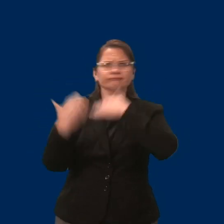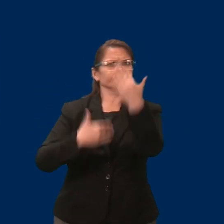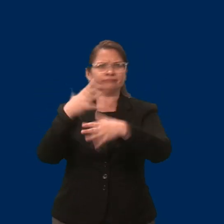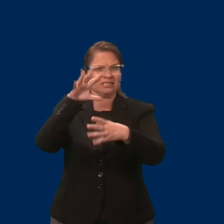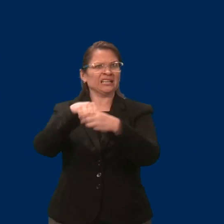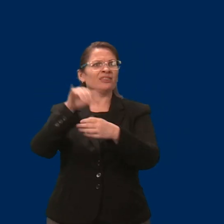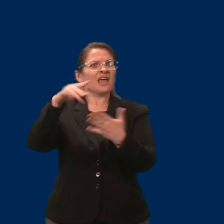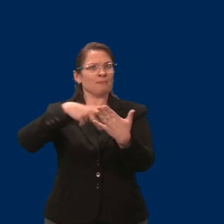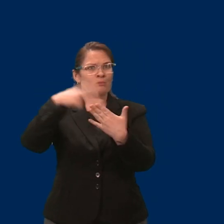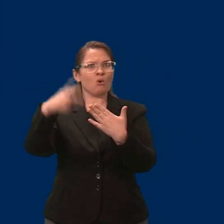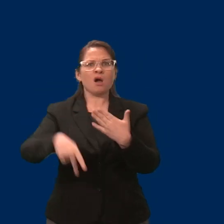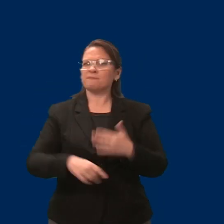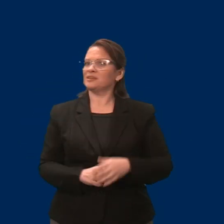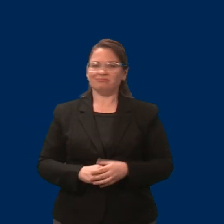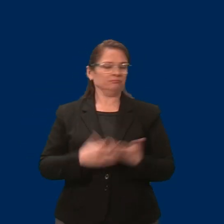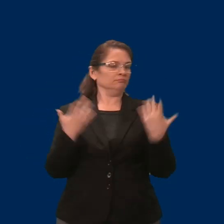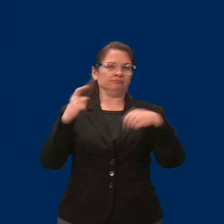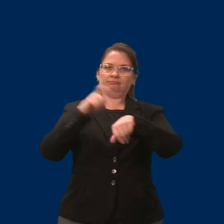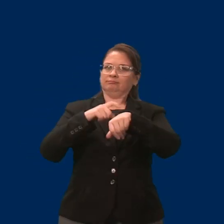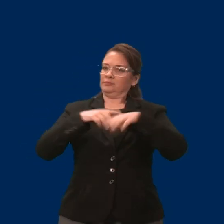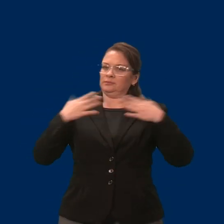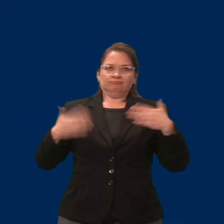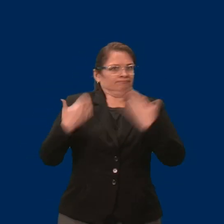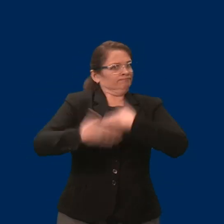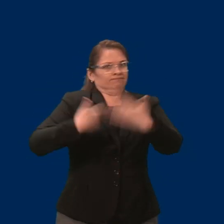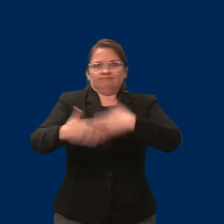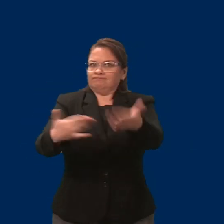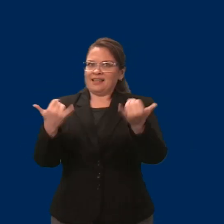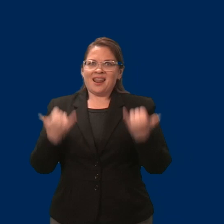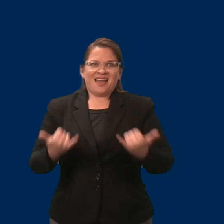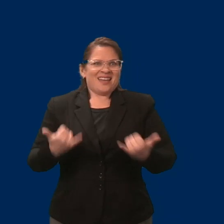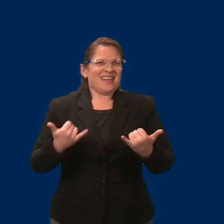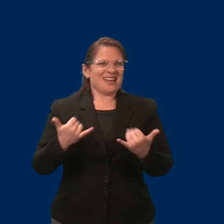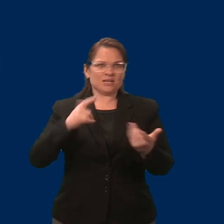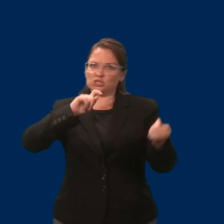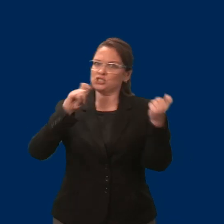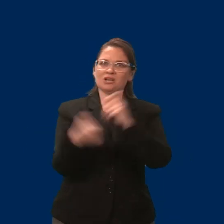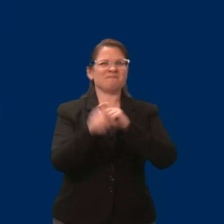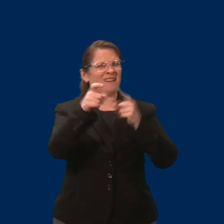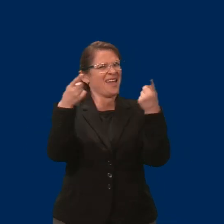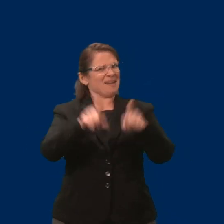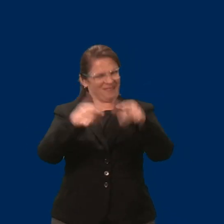as these changes are so much needed. And then the last one I'll mention today